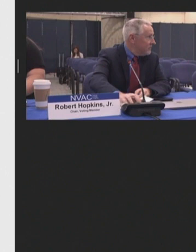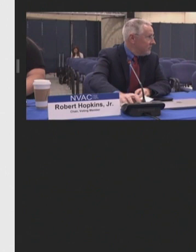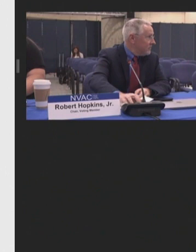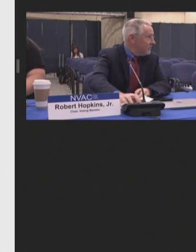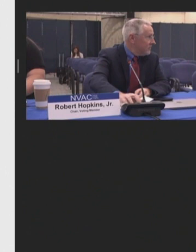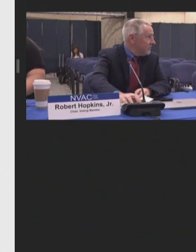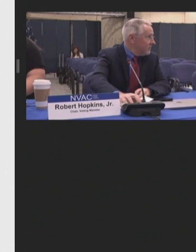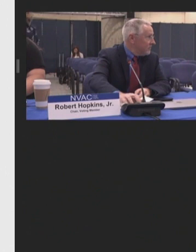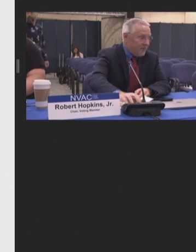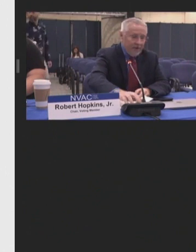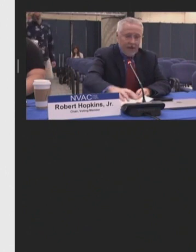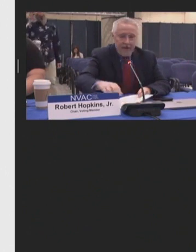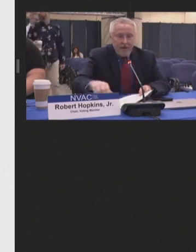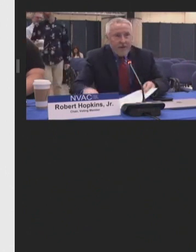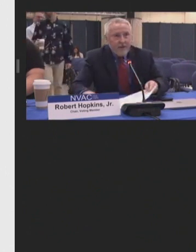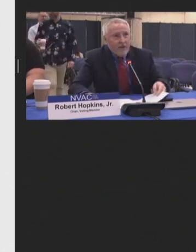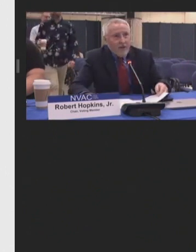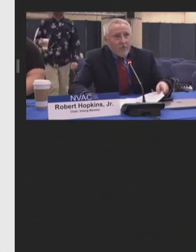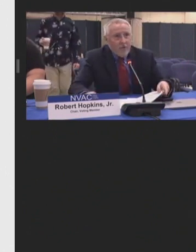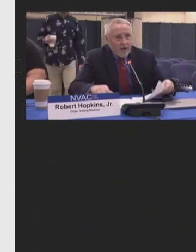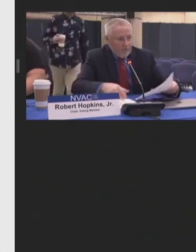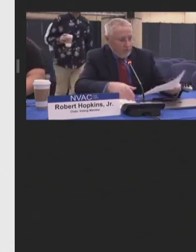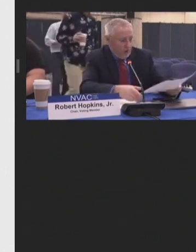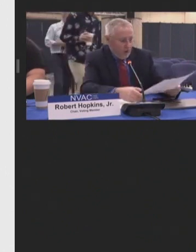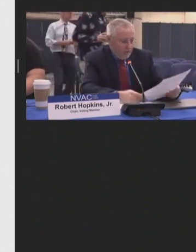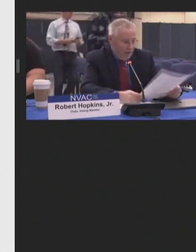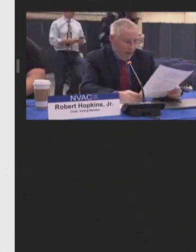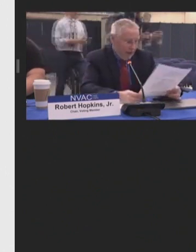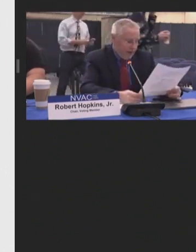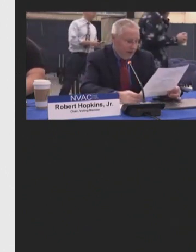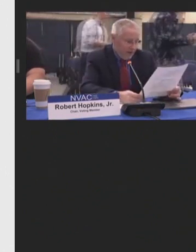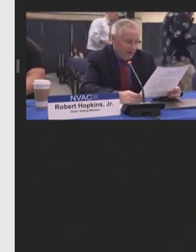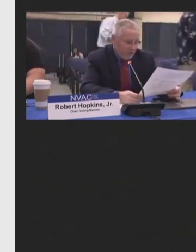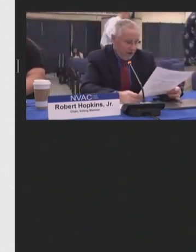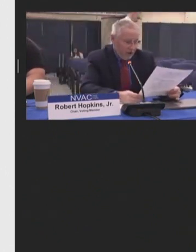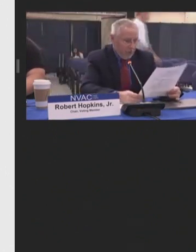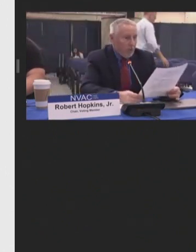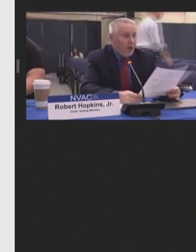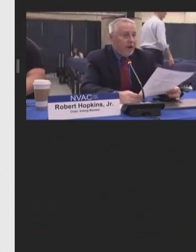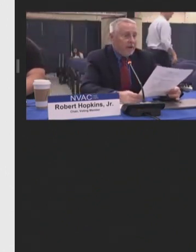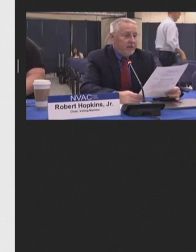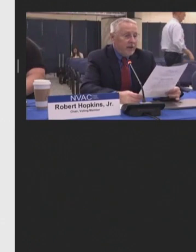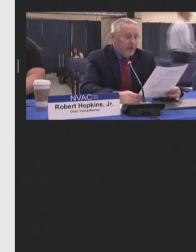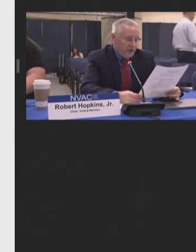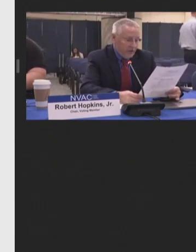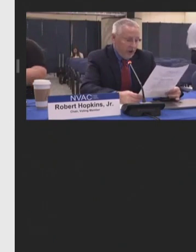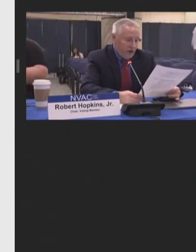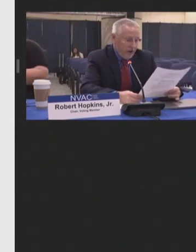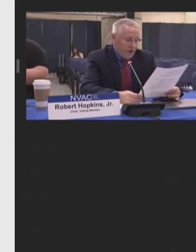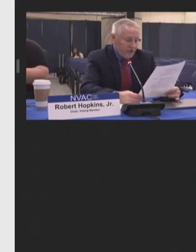Robert Hopkins, Jr.: All right. Welcome back after our little break. Our next